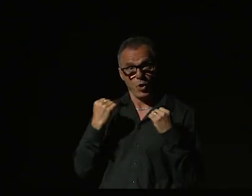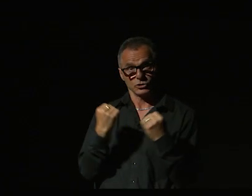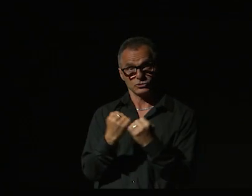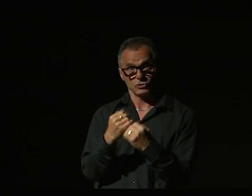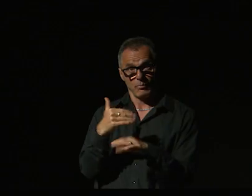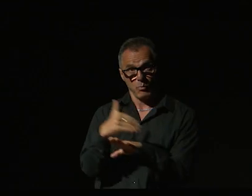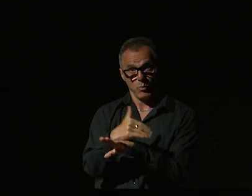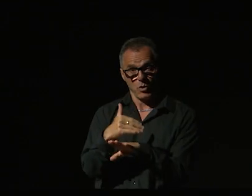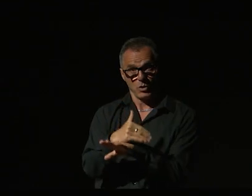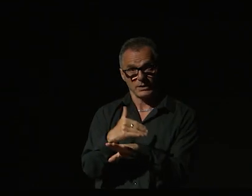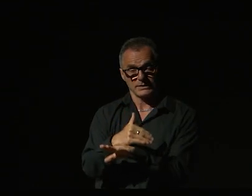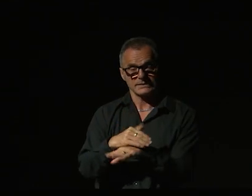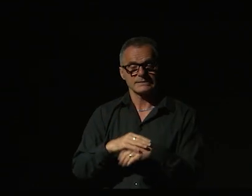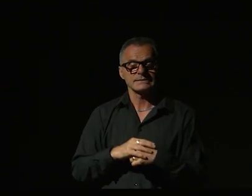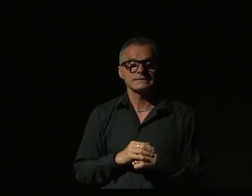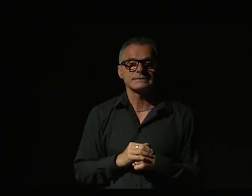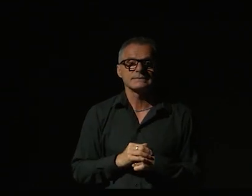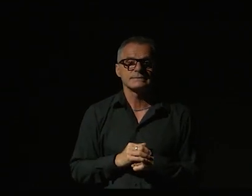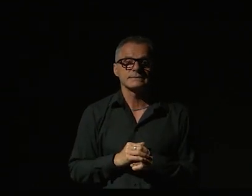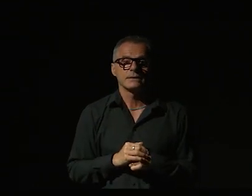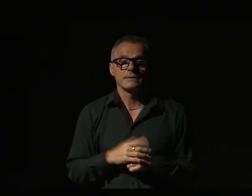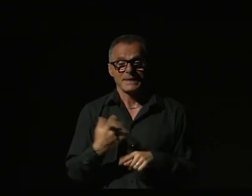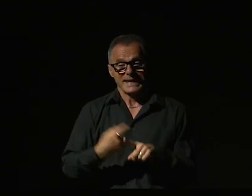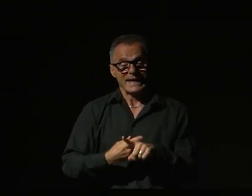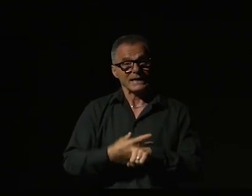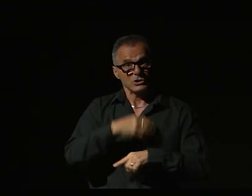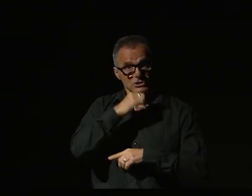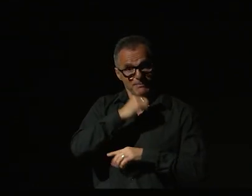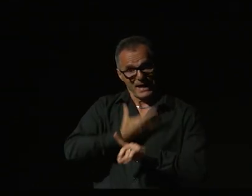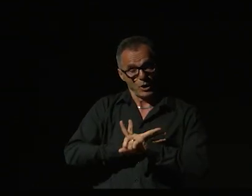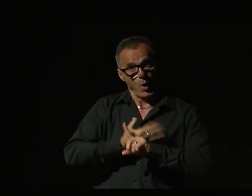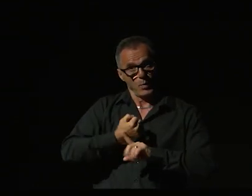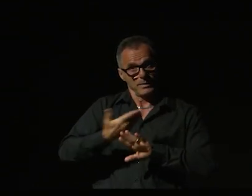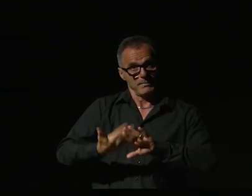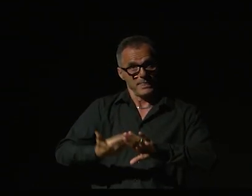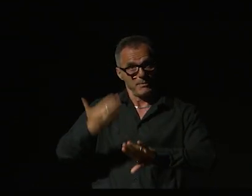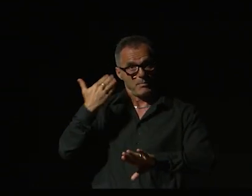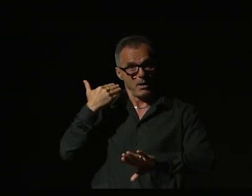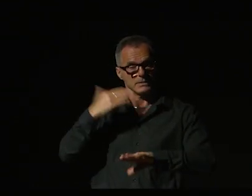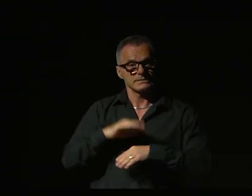They were owned by Thomas Lawrence, the director of the Royal Academy of Arts before they reached,